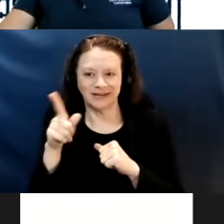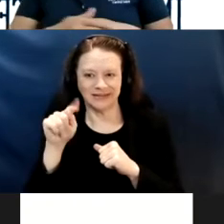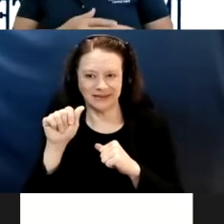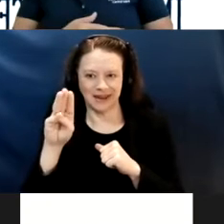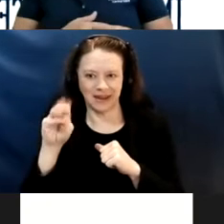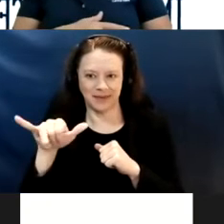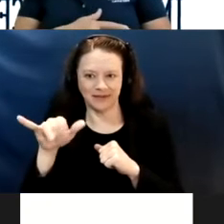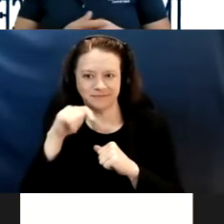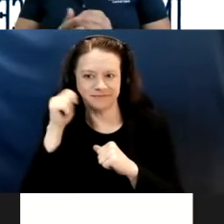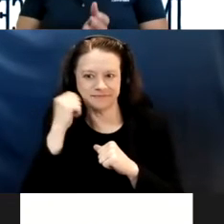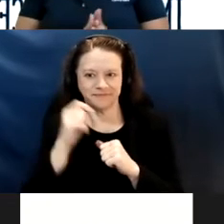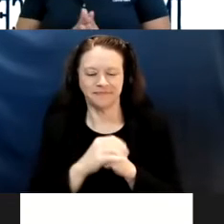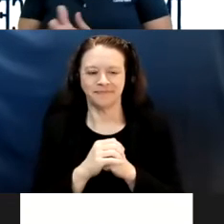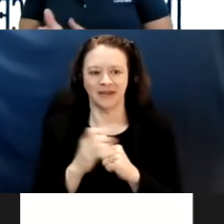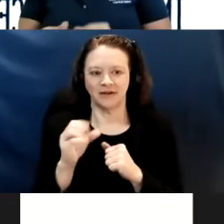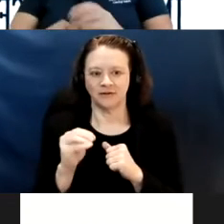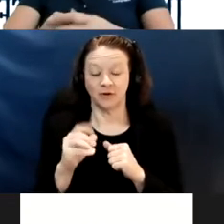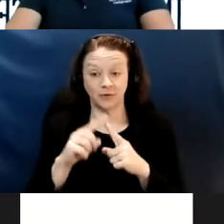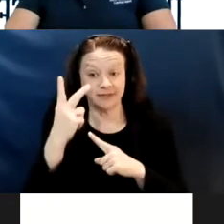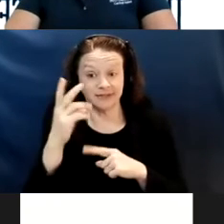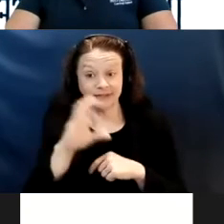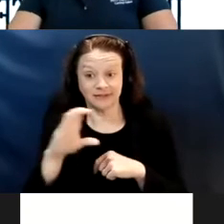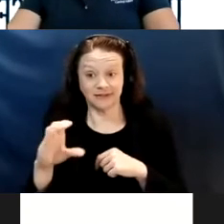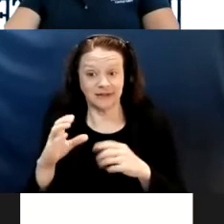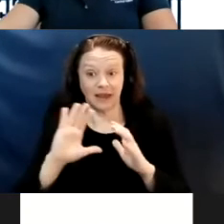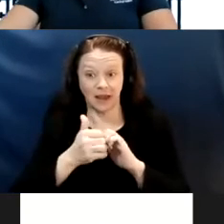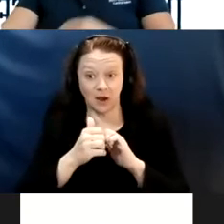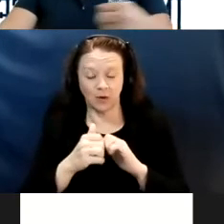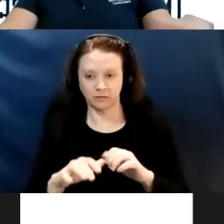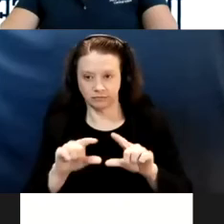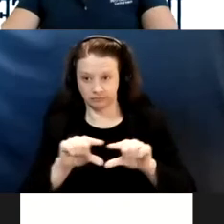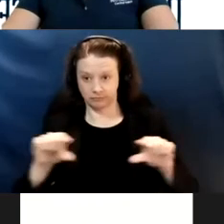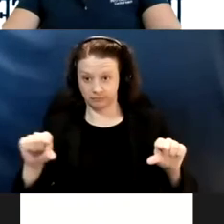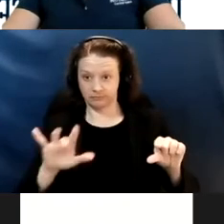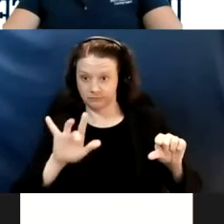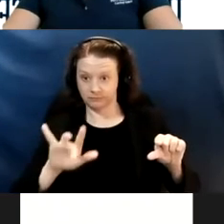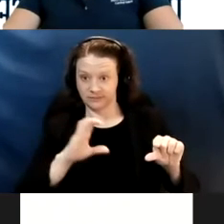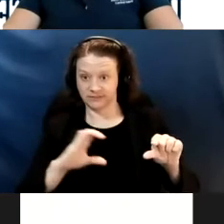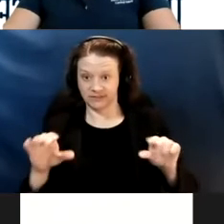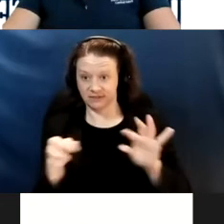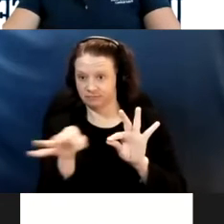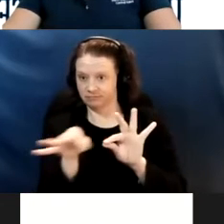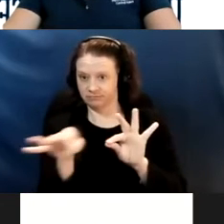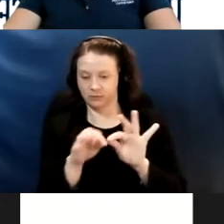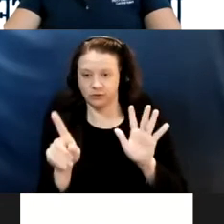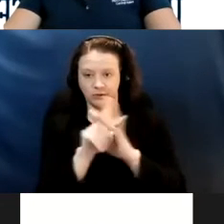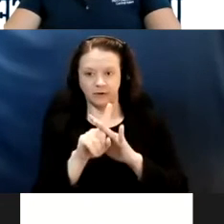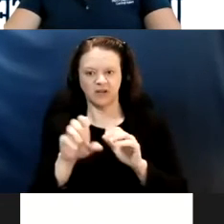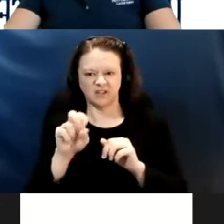To see the closed captioning click on the CC button down at the bottom of the screen and captions will appear.